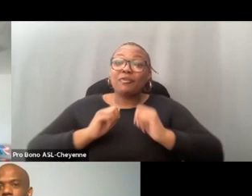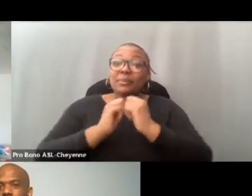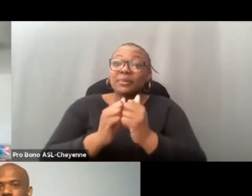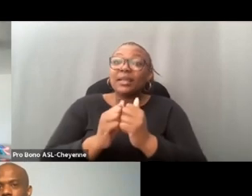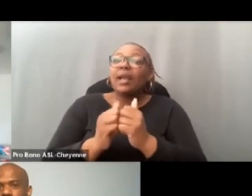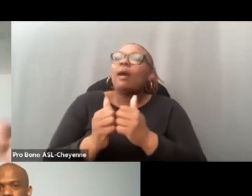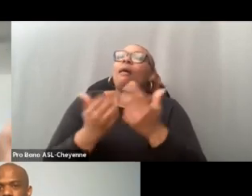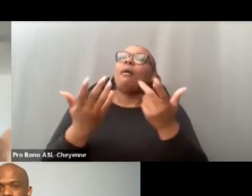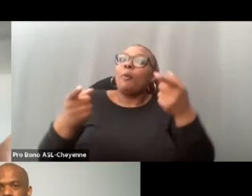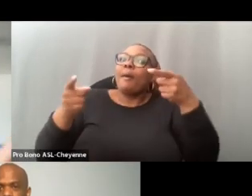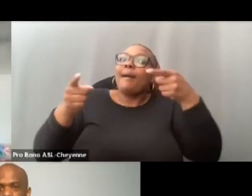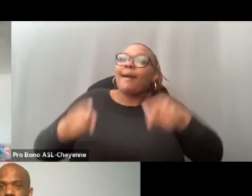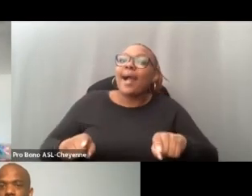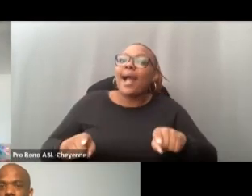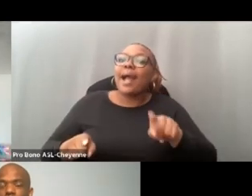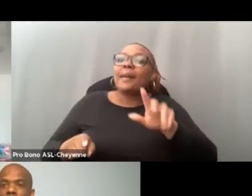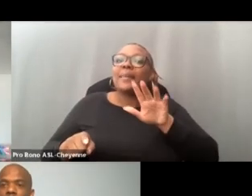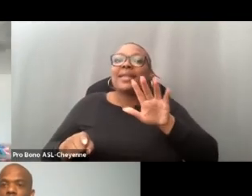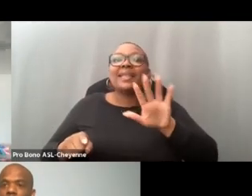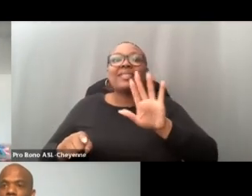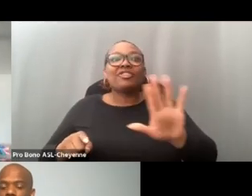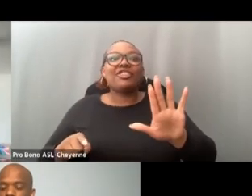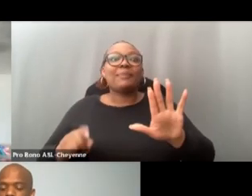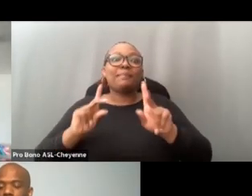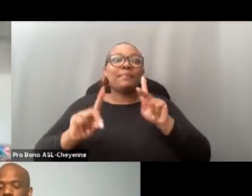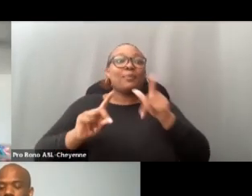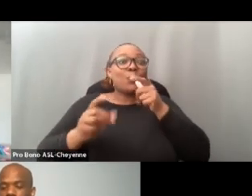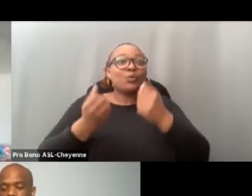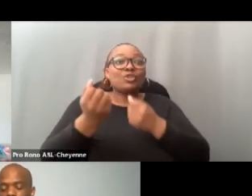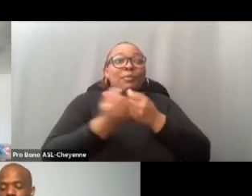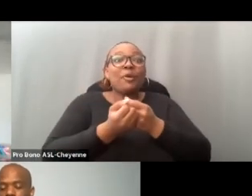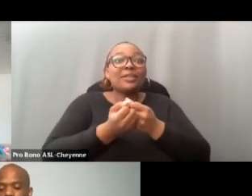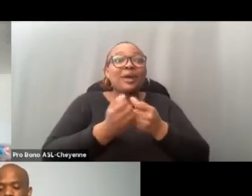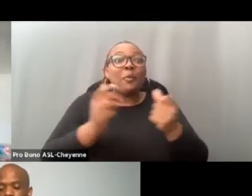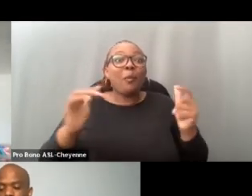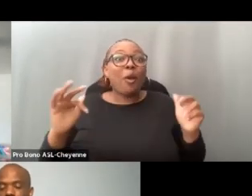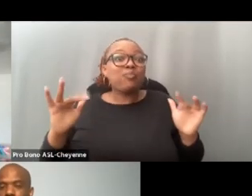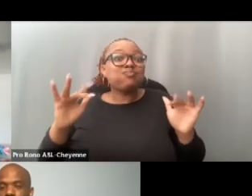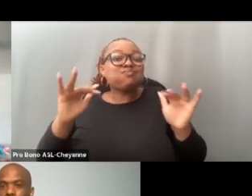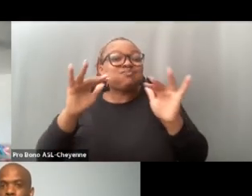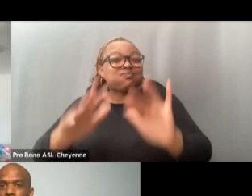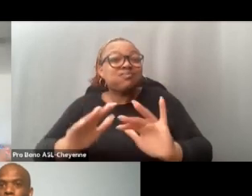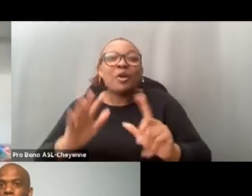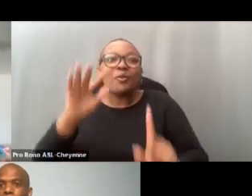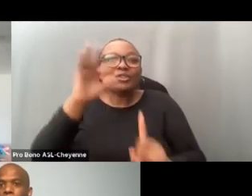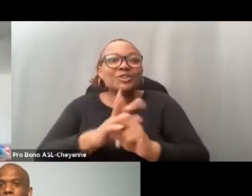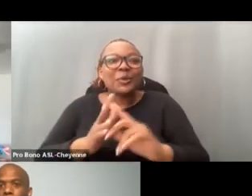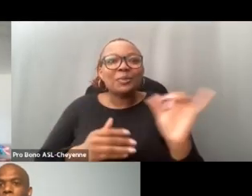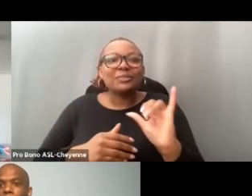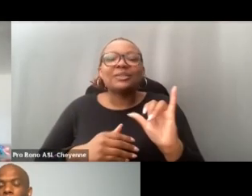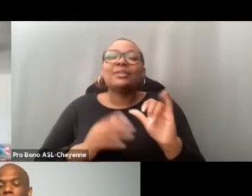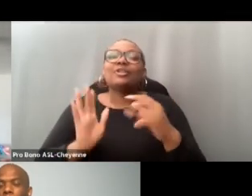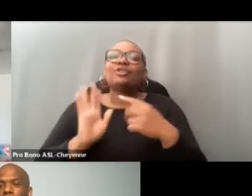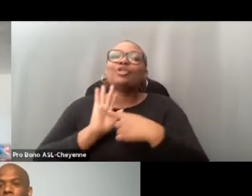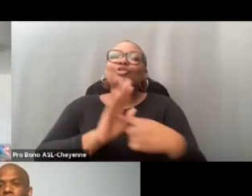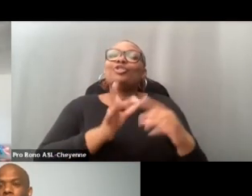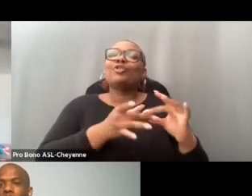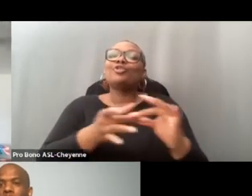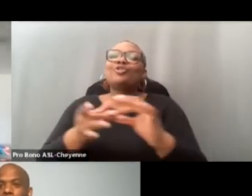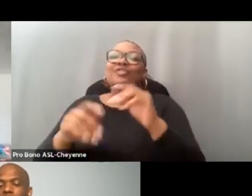then their fans come together, too. So you show unity on stage and that creates unity